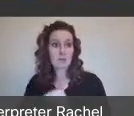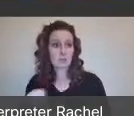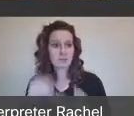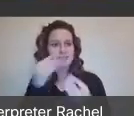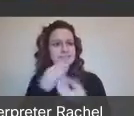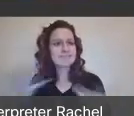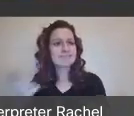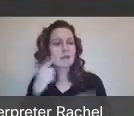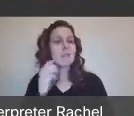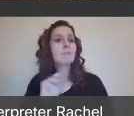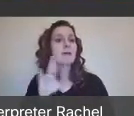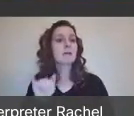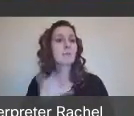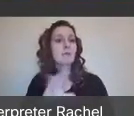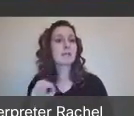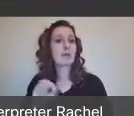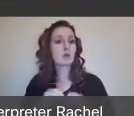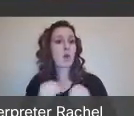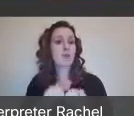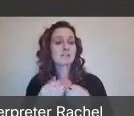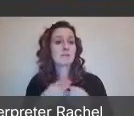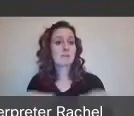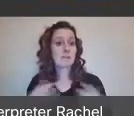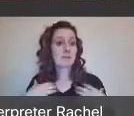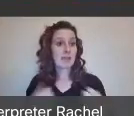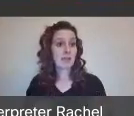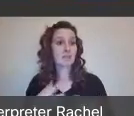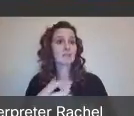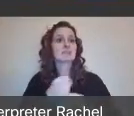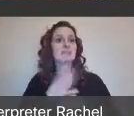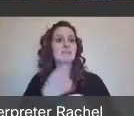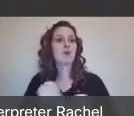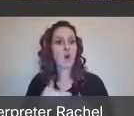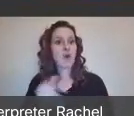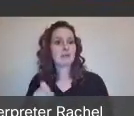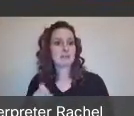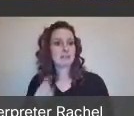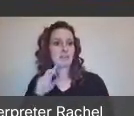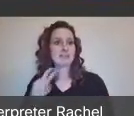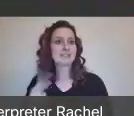of Public Health received all necessary second doses and our first dose clinics